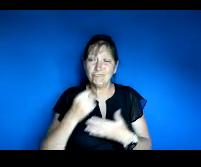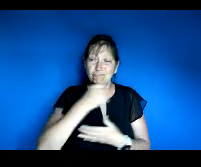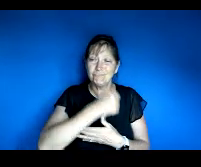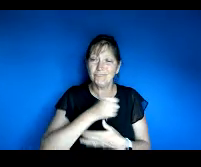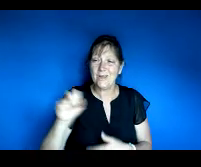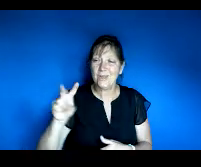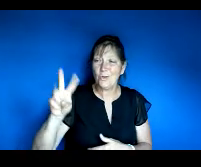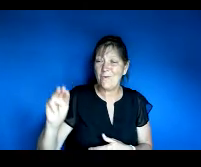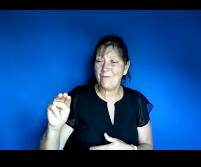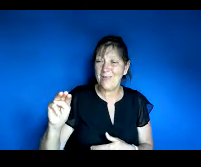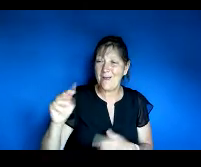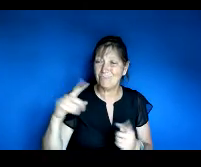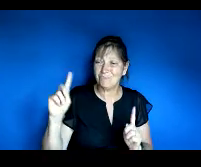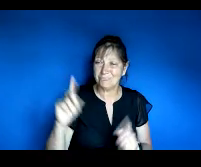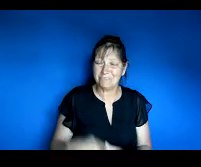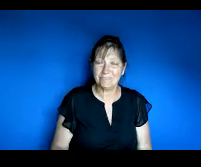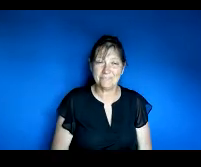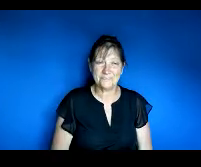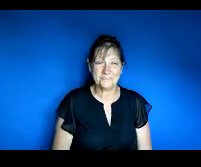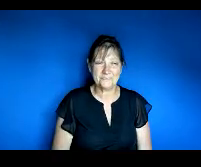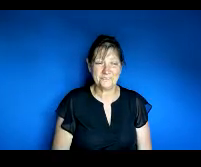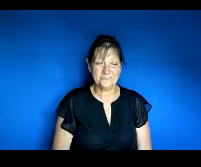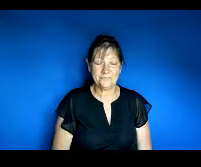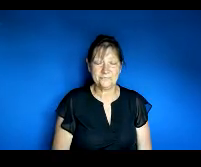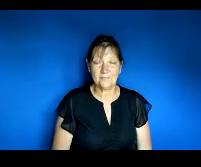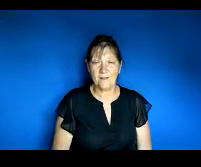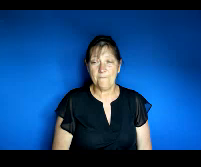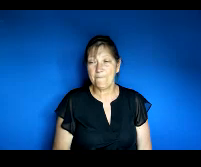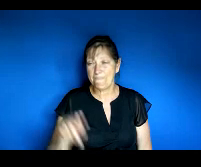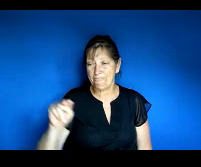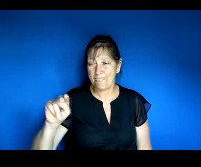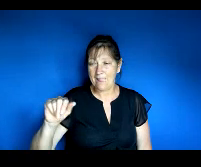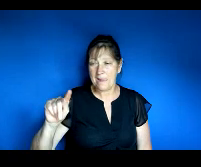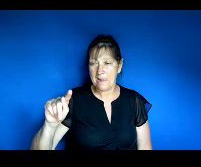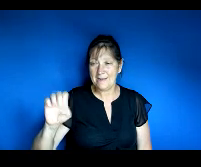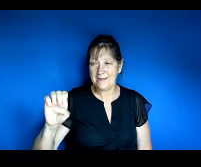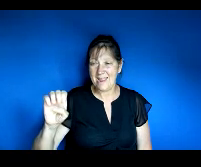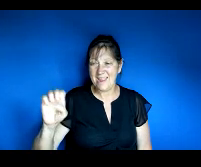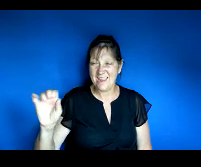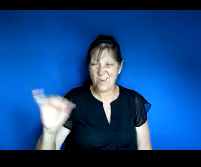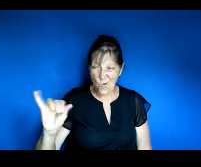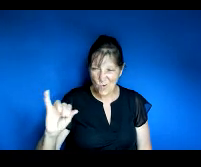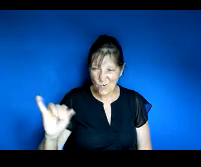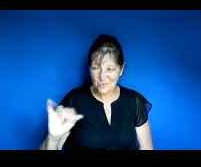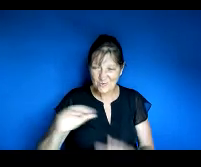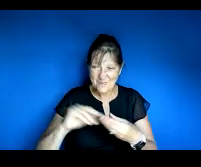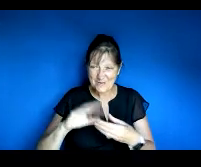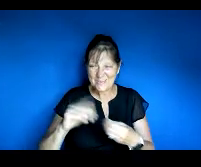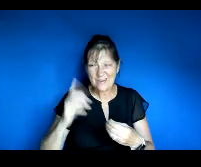So things that Nate sort of talked about that I'll sort of reiterate around accommodations,